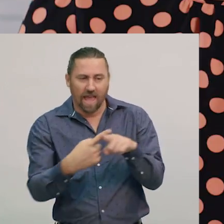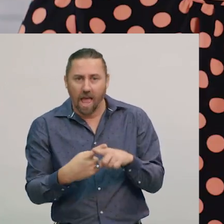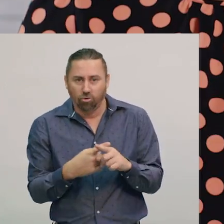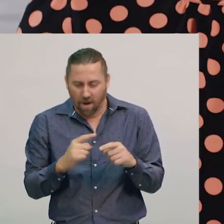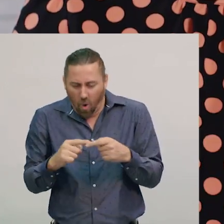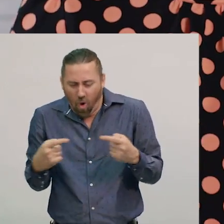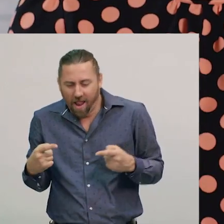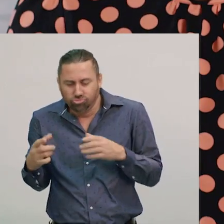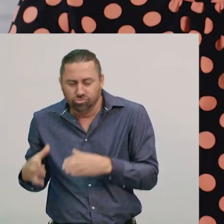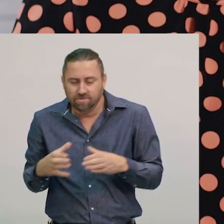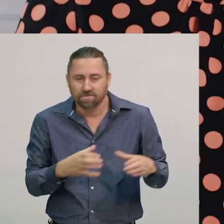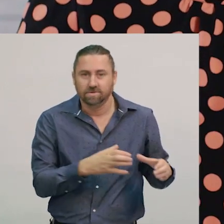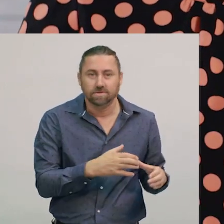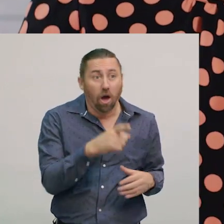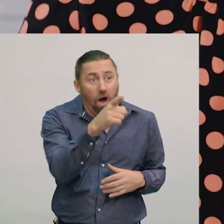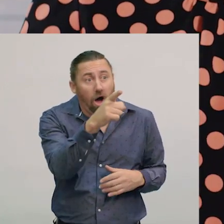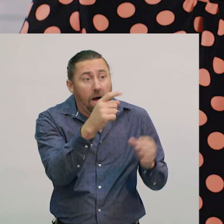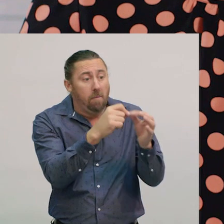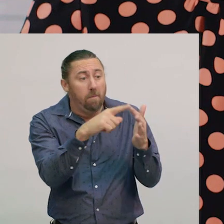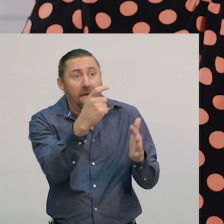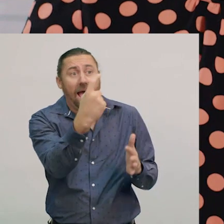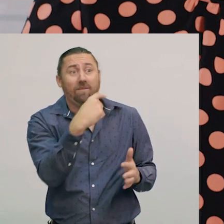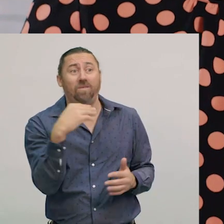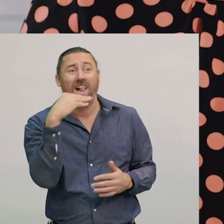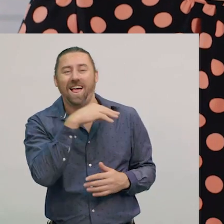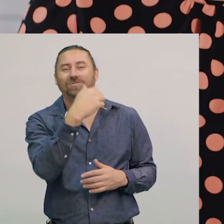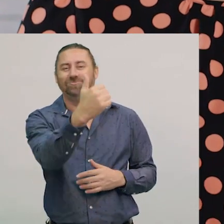I think I see Bec coming. It will be lovely to have lunch together,